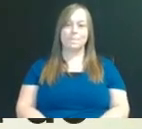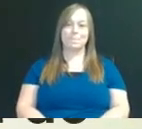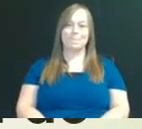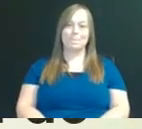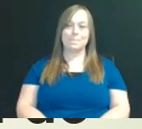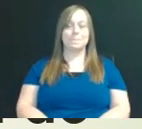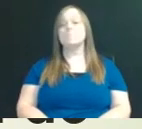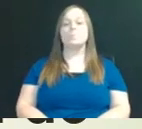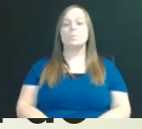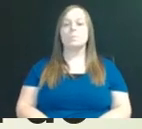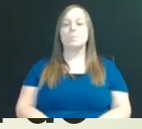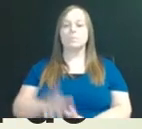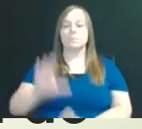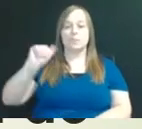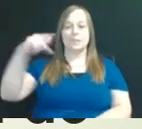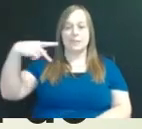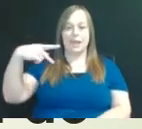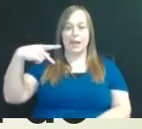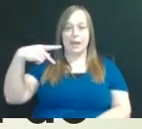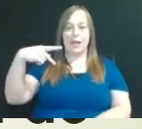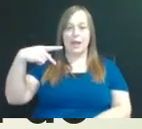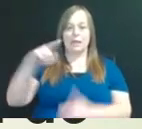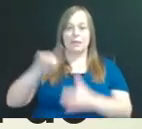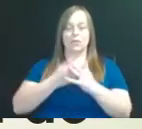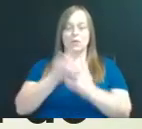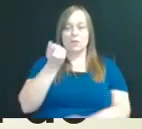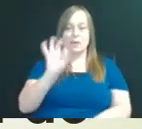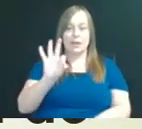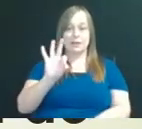So CAP was started in 1984.